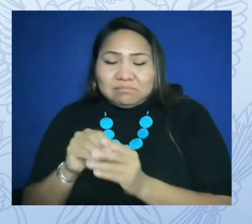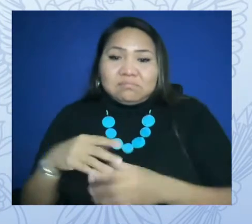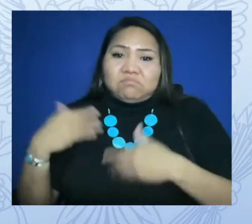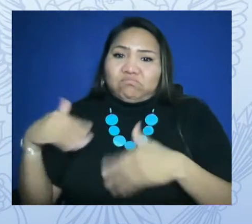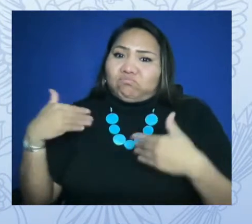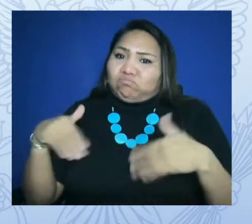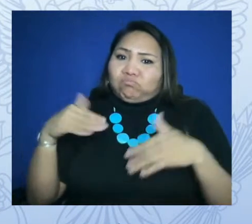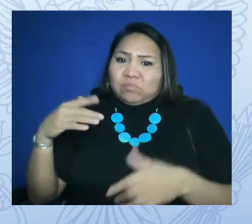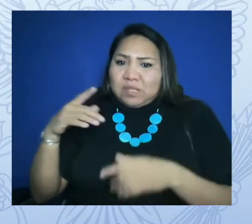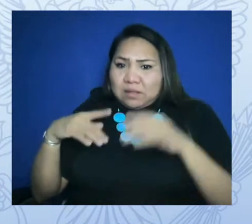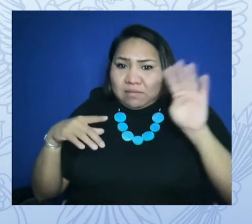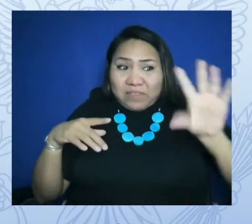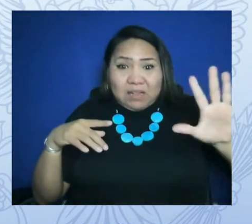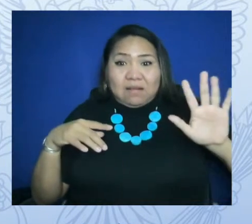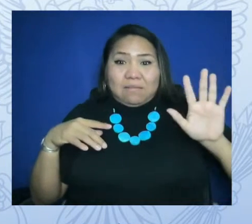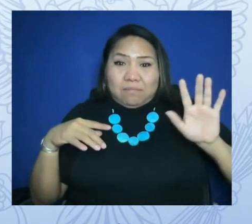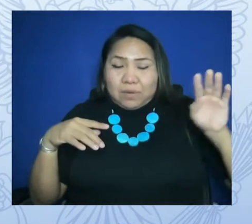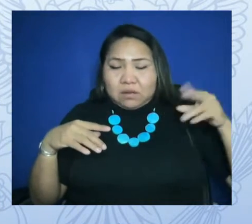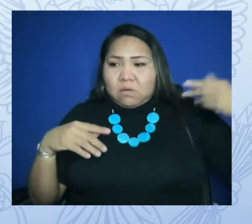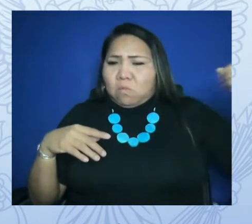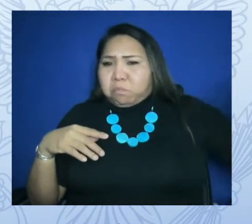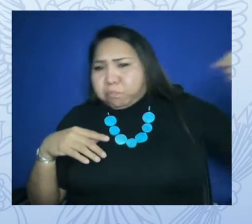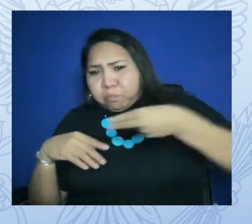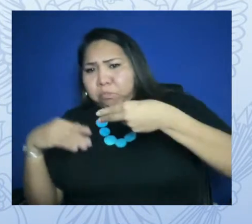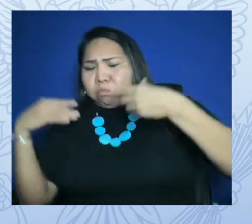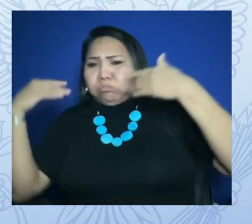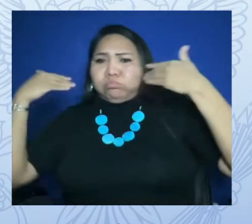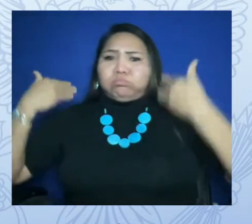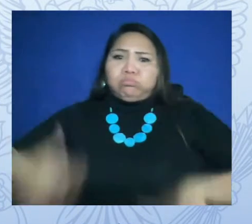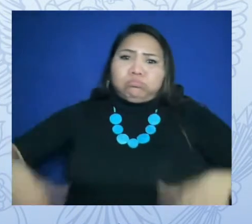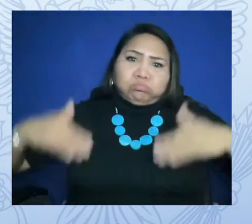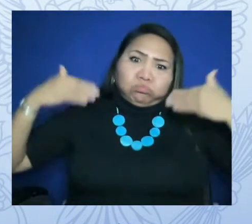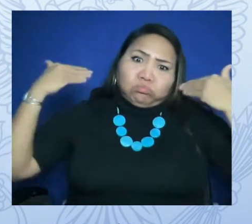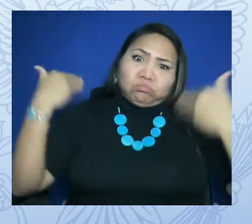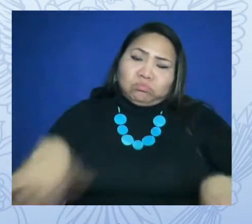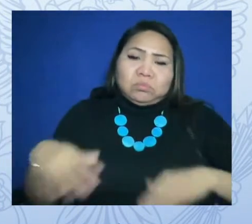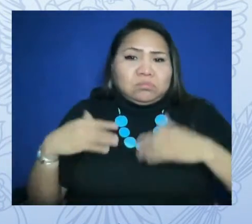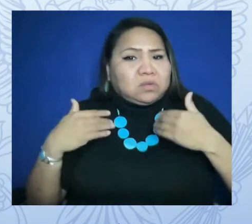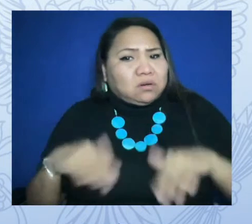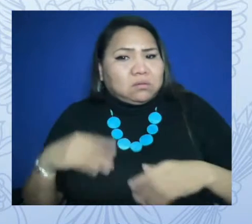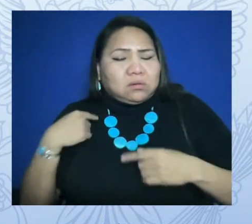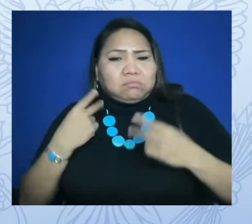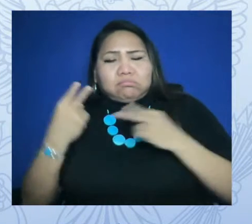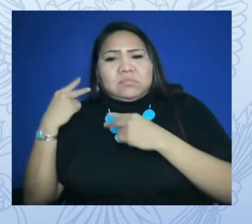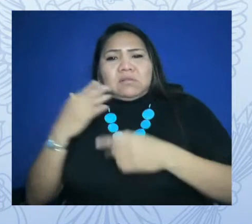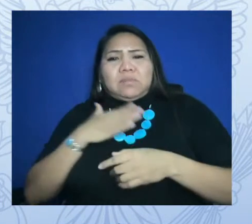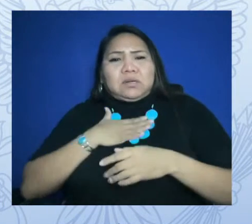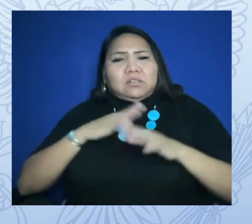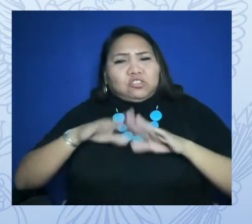When I reflect on my childhood in Misrata, my family's small village on the Laguna Pueblo,